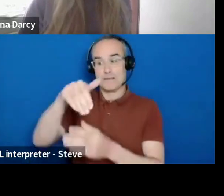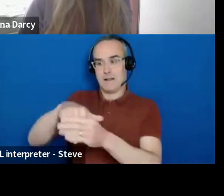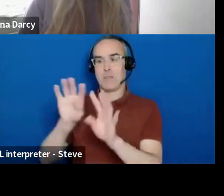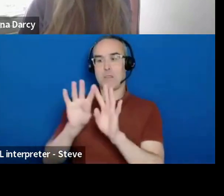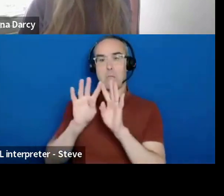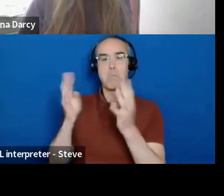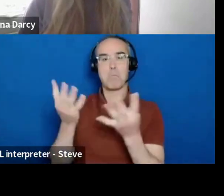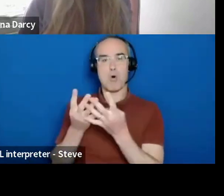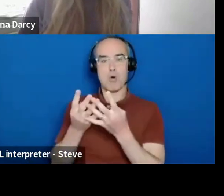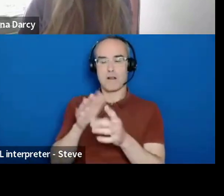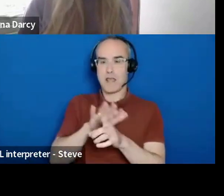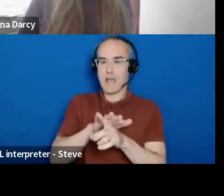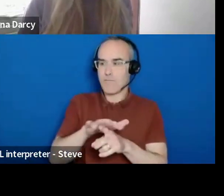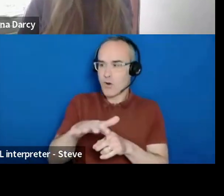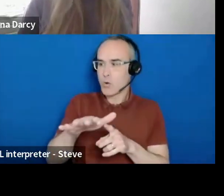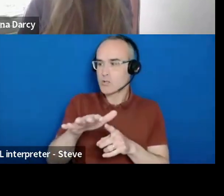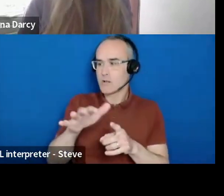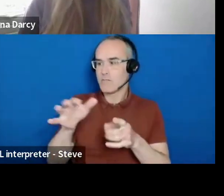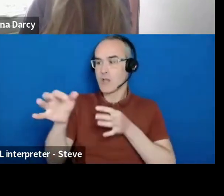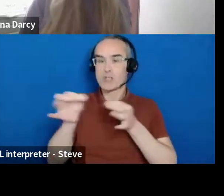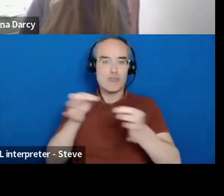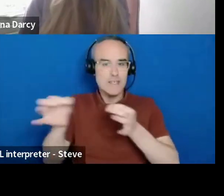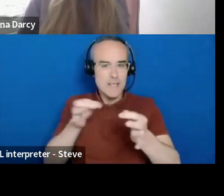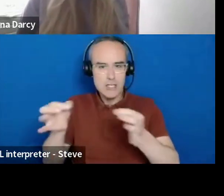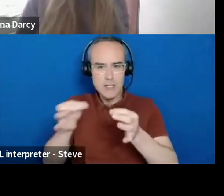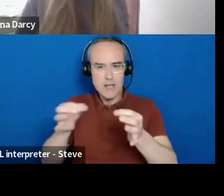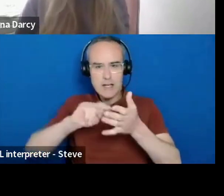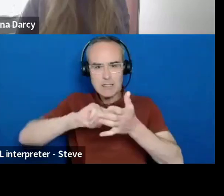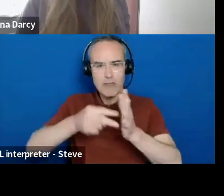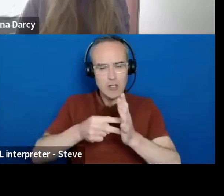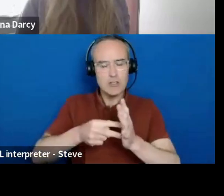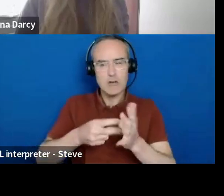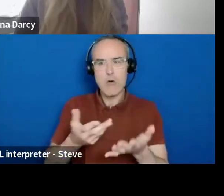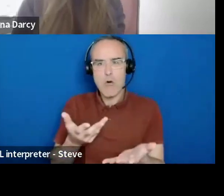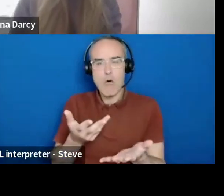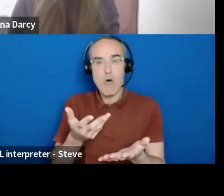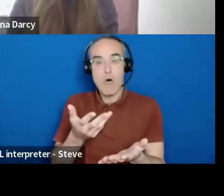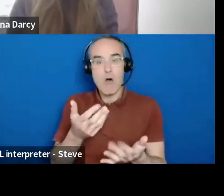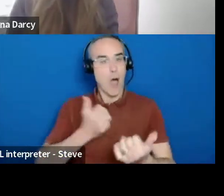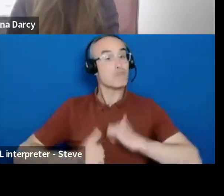the strategic direction or just some kind of really proud moment or anything like that, that, that you might be able to share?